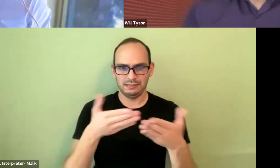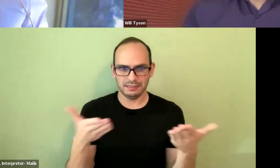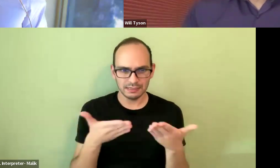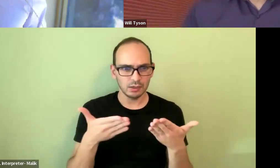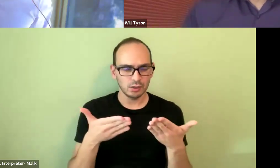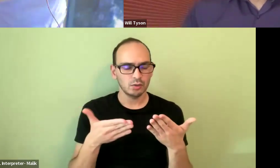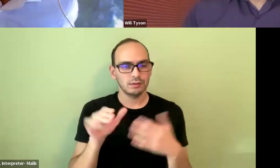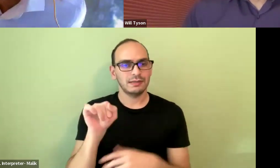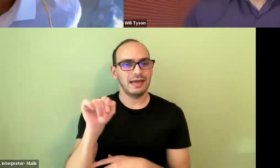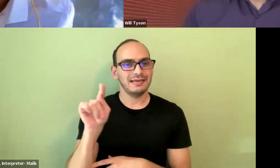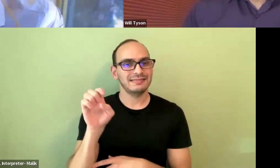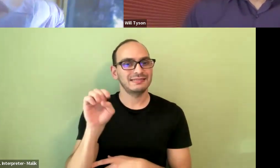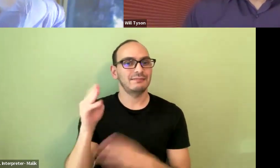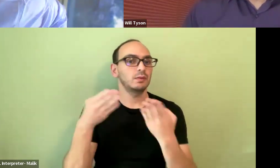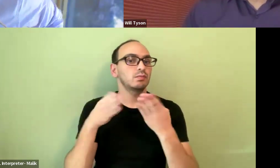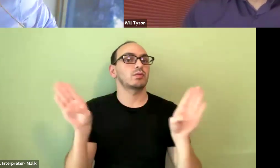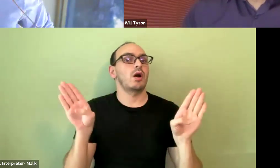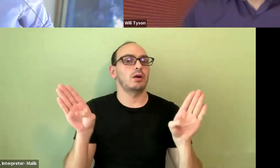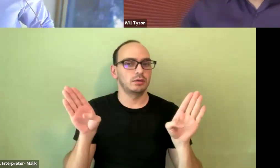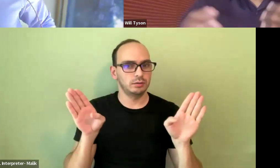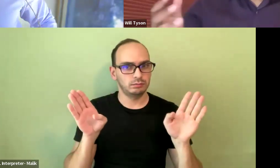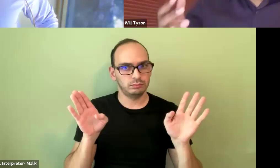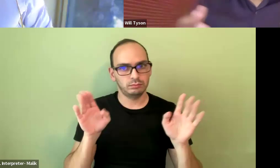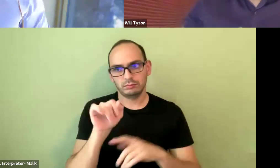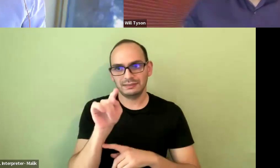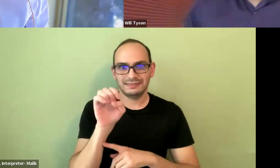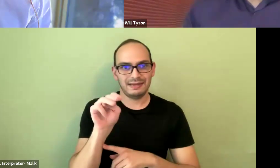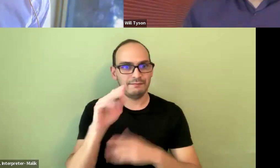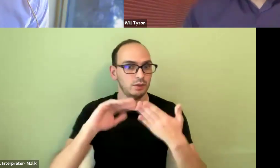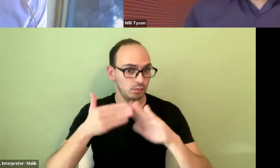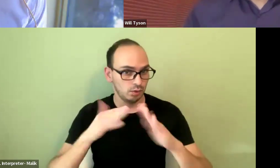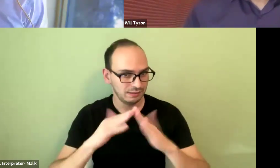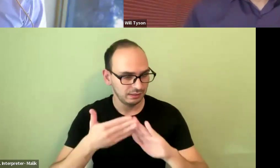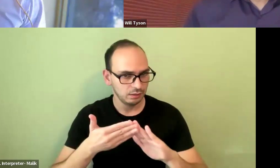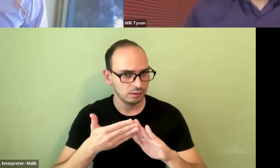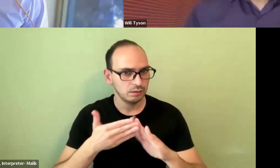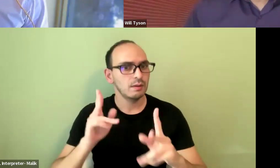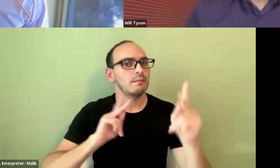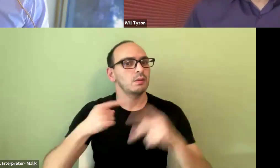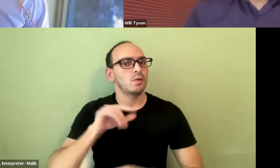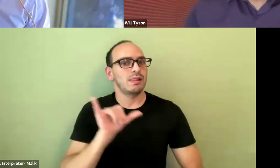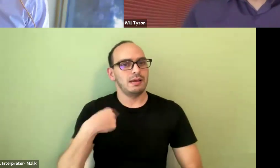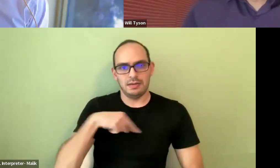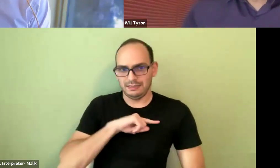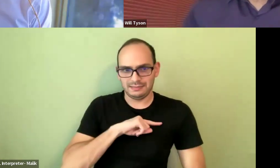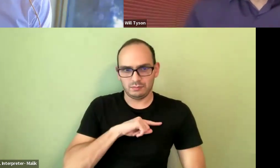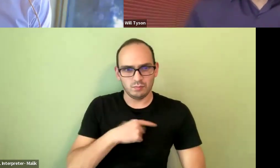the S-STEM and broader STEM, like community is that there are folks like us who do this work